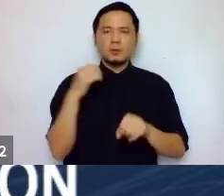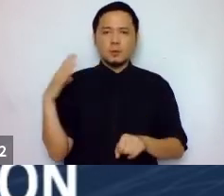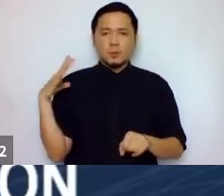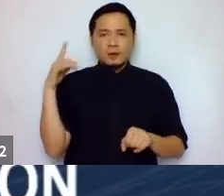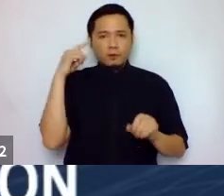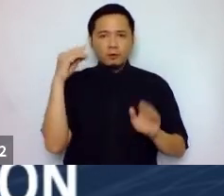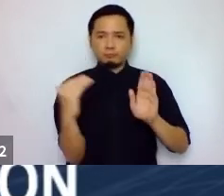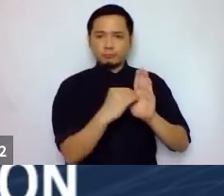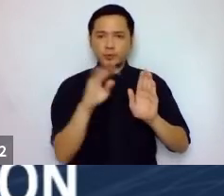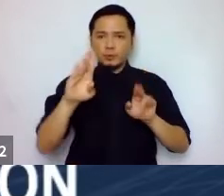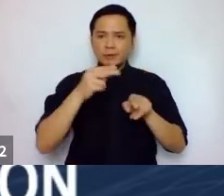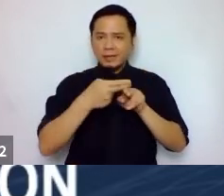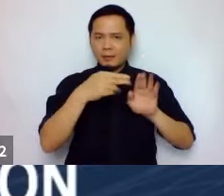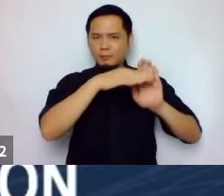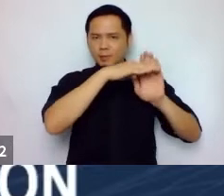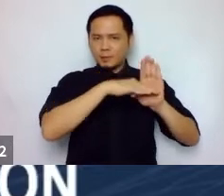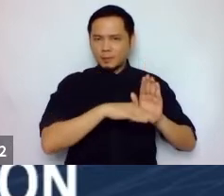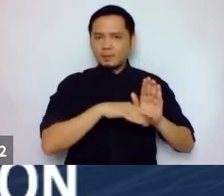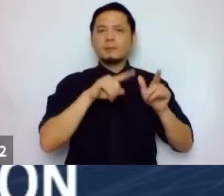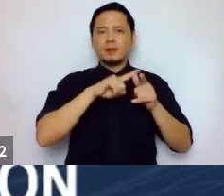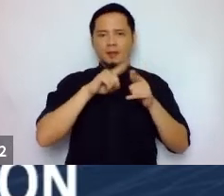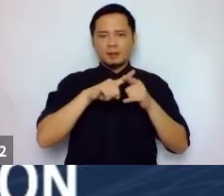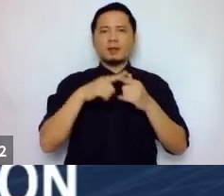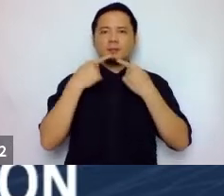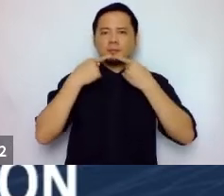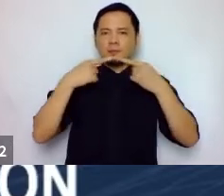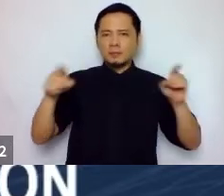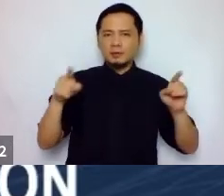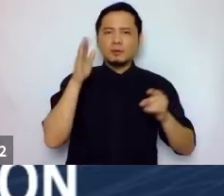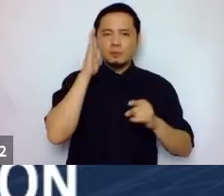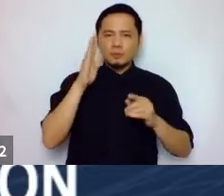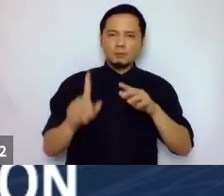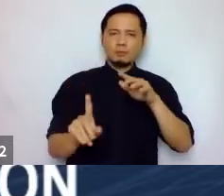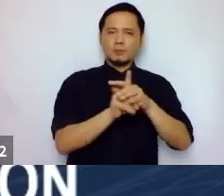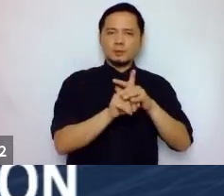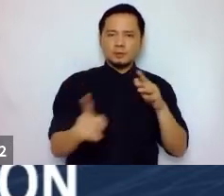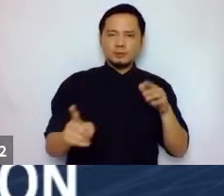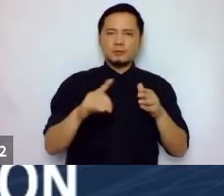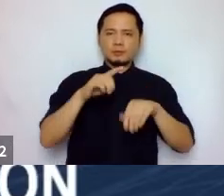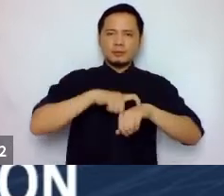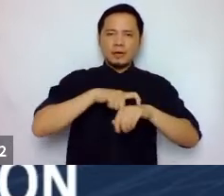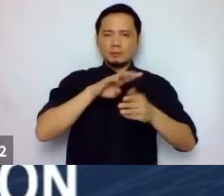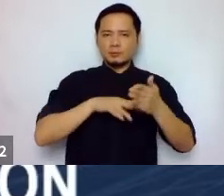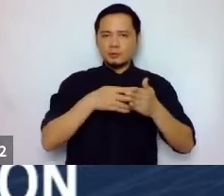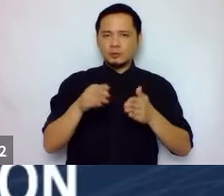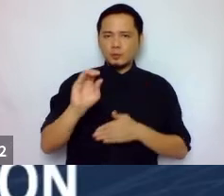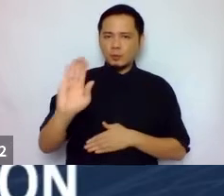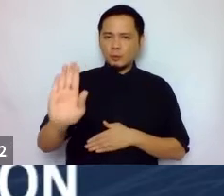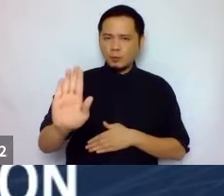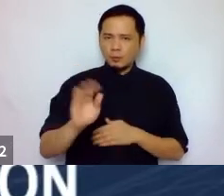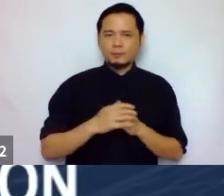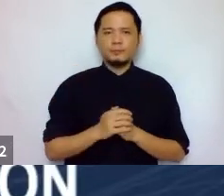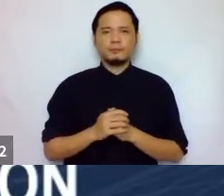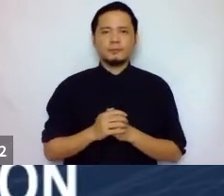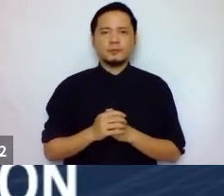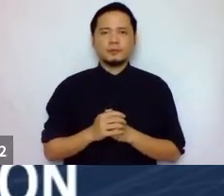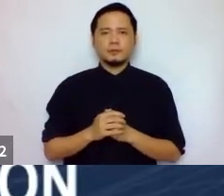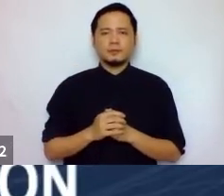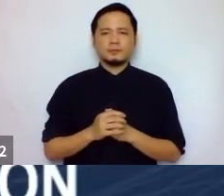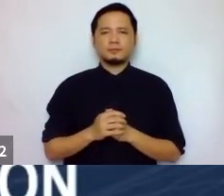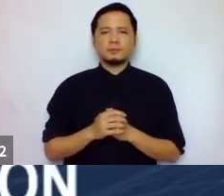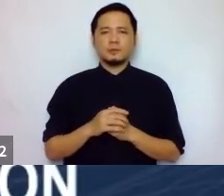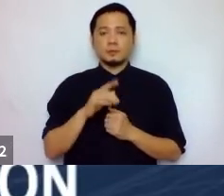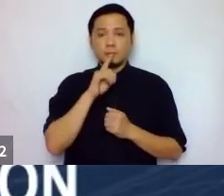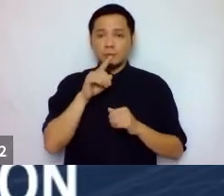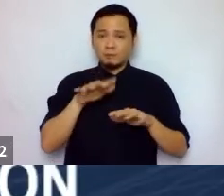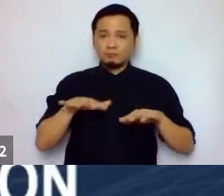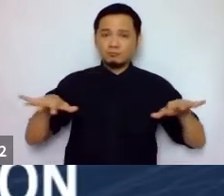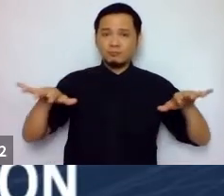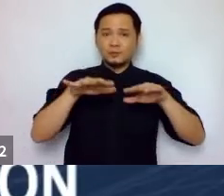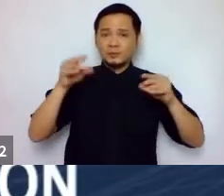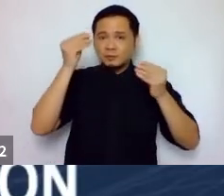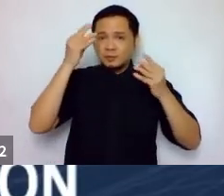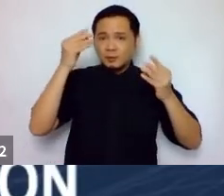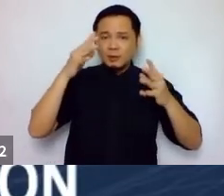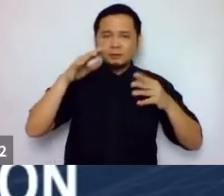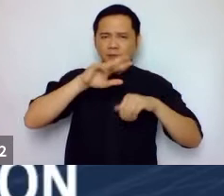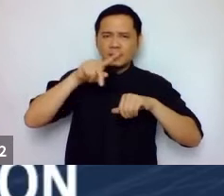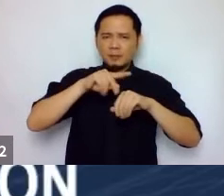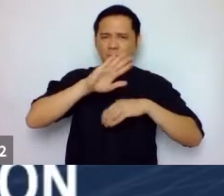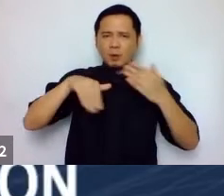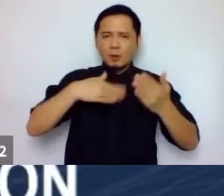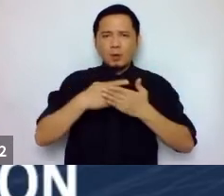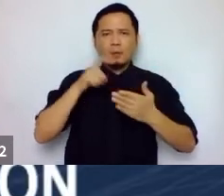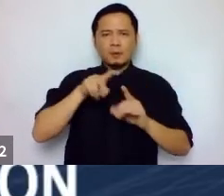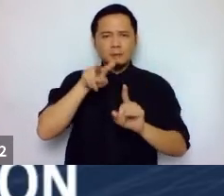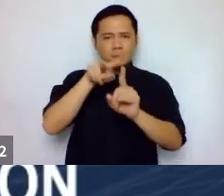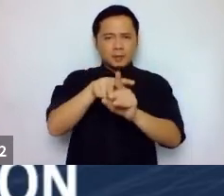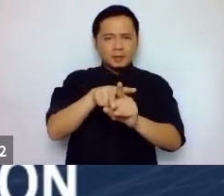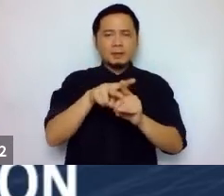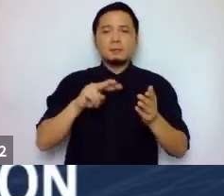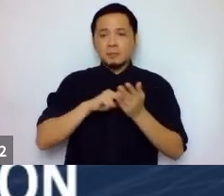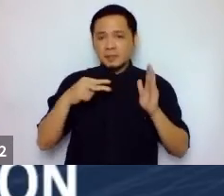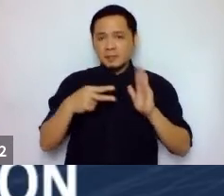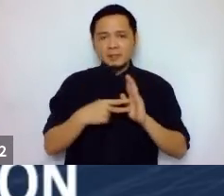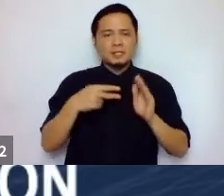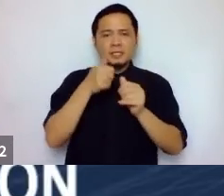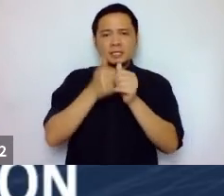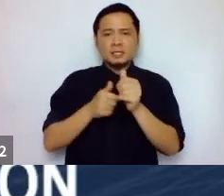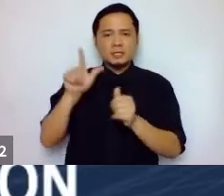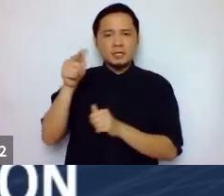In other LGUs, the numbers are not that big in terms of the vaccines being received by the whole country also reflects on the allocation of each Local Government Unit.